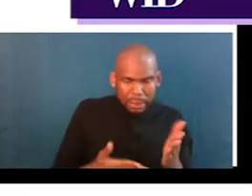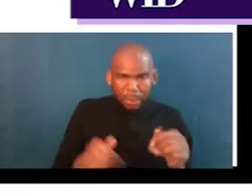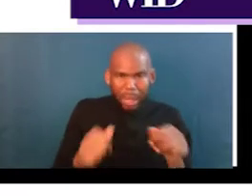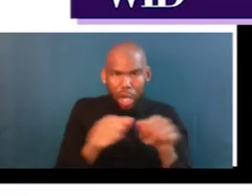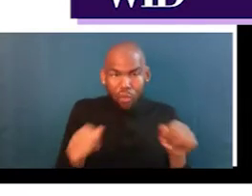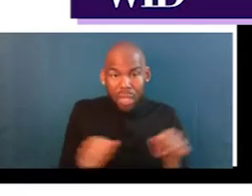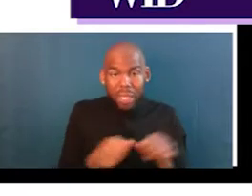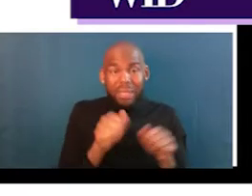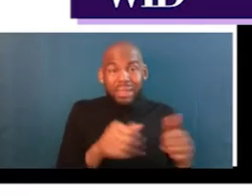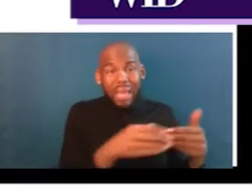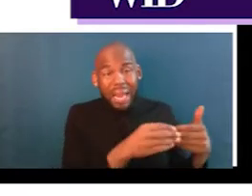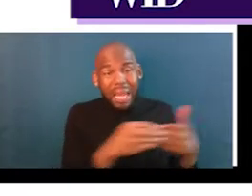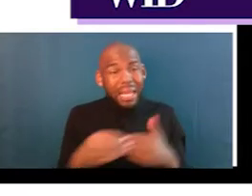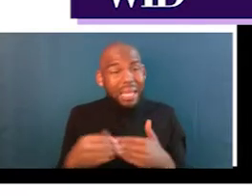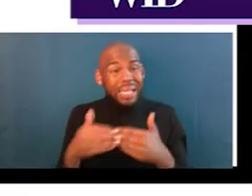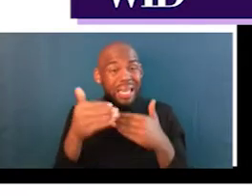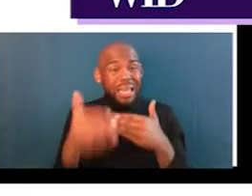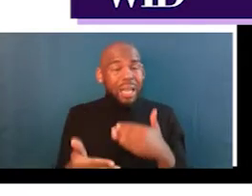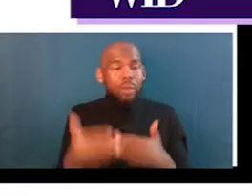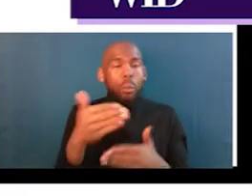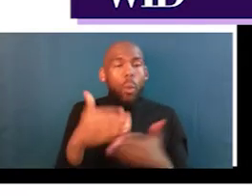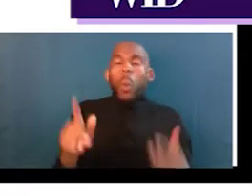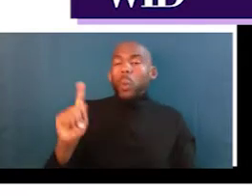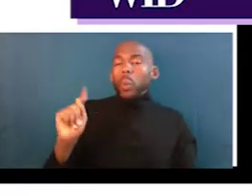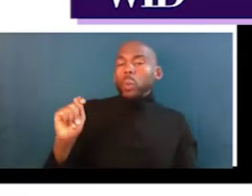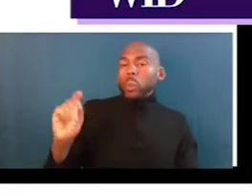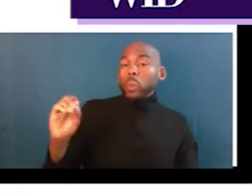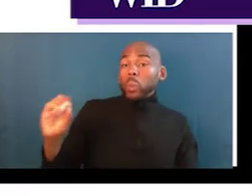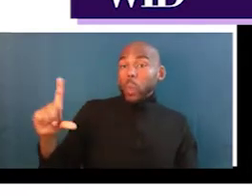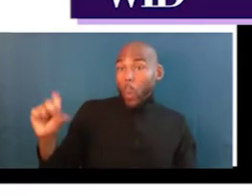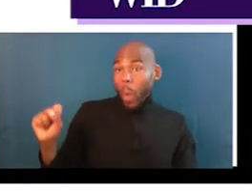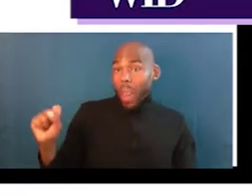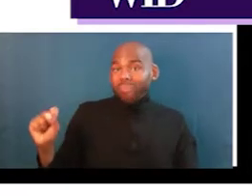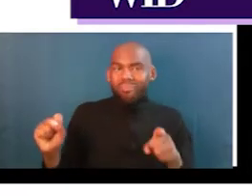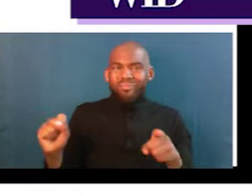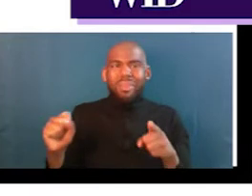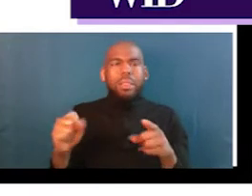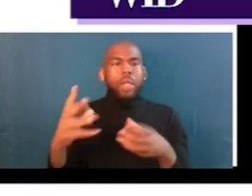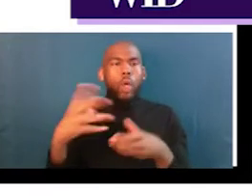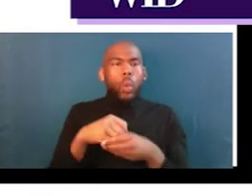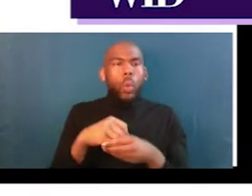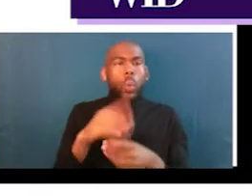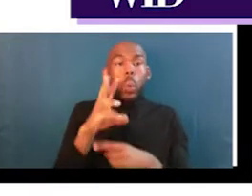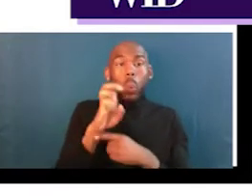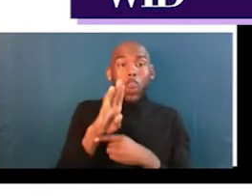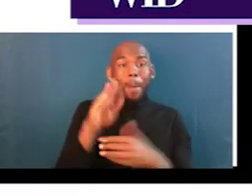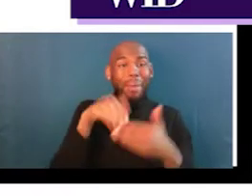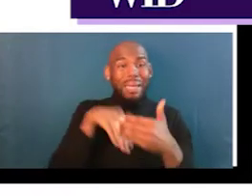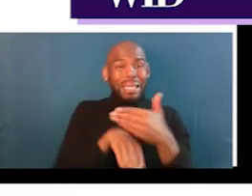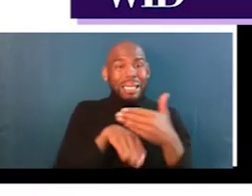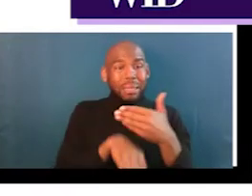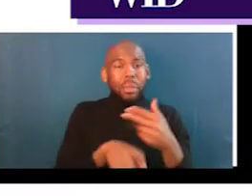us into the next entry which is tools. This includes web accessibility evaluation tools,